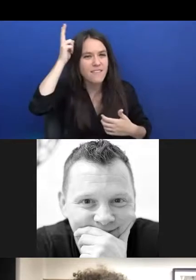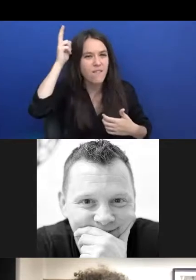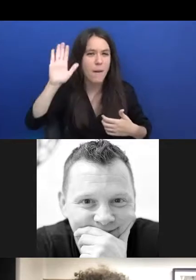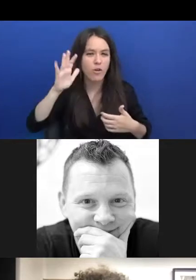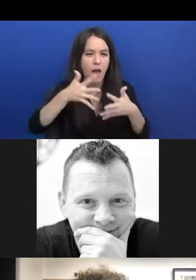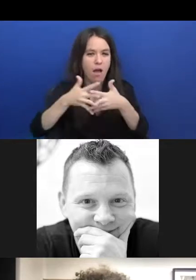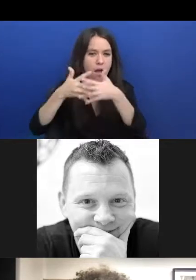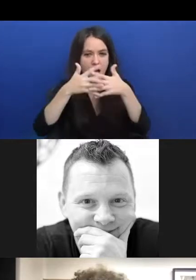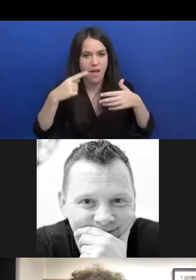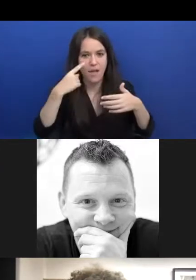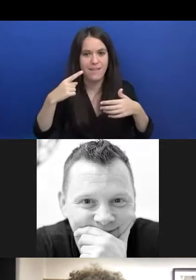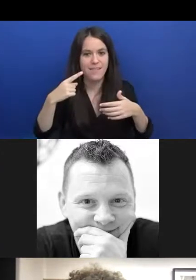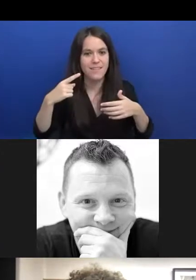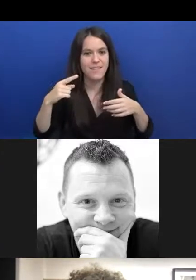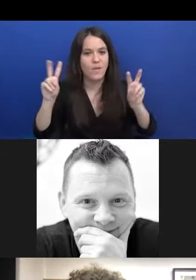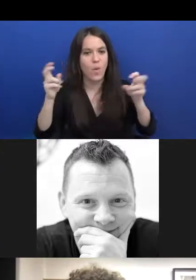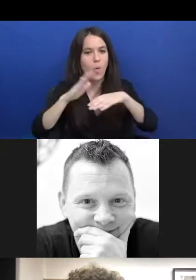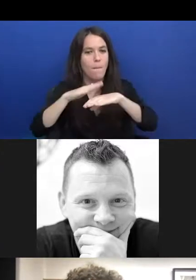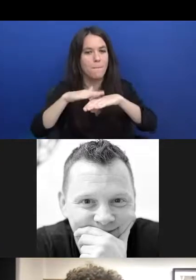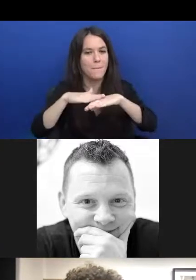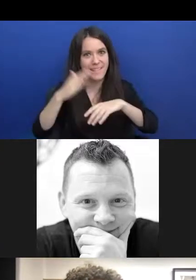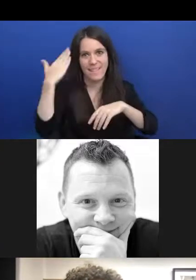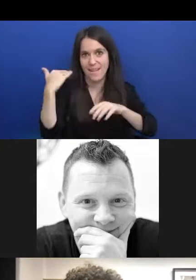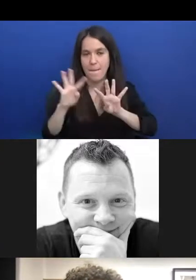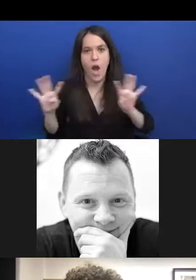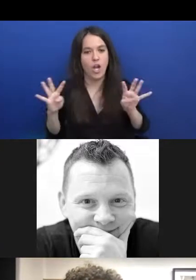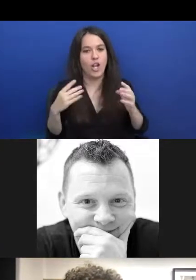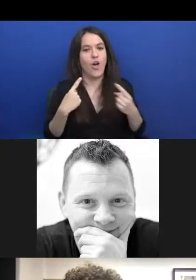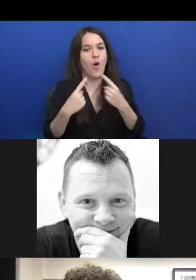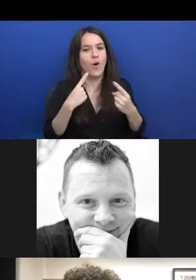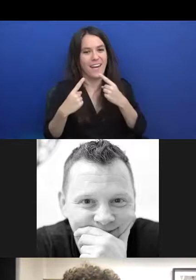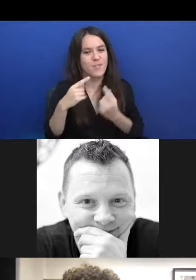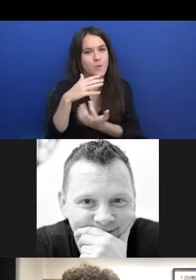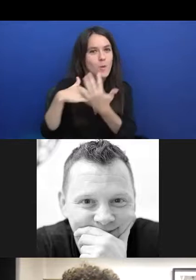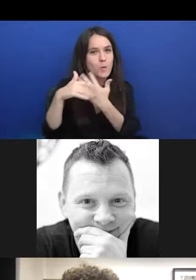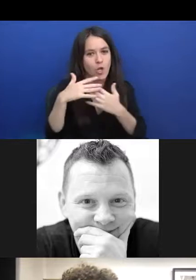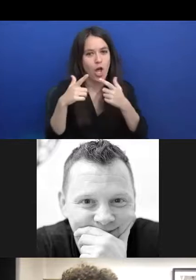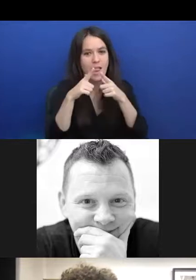that I organized with Jill Vaughan recently at the social linguistic symposium 23 and we've put all